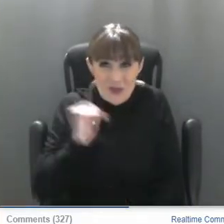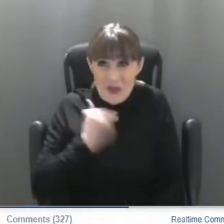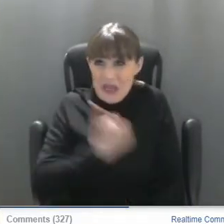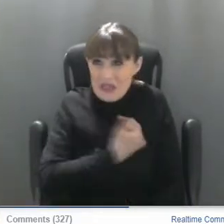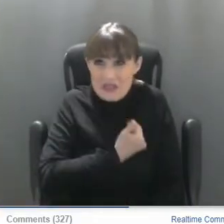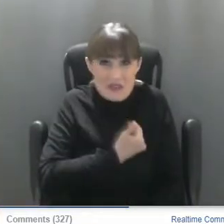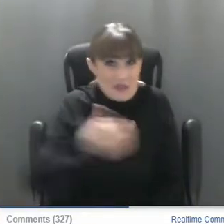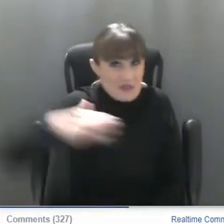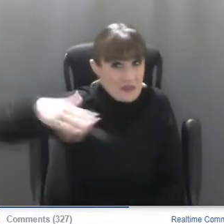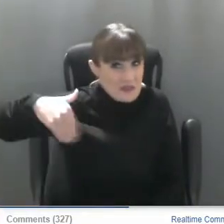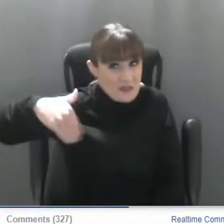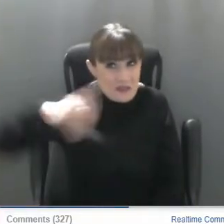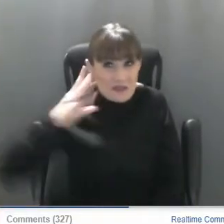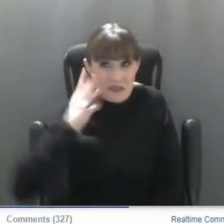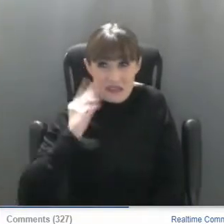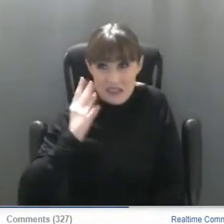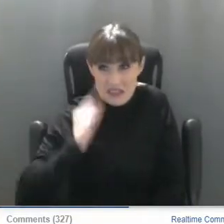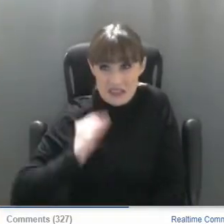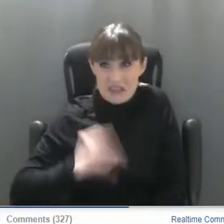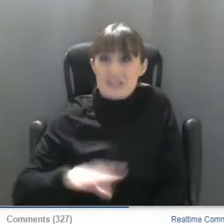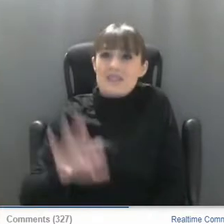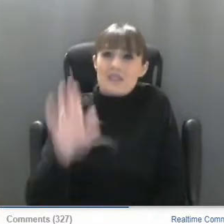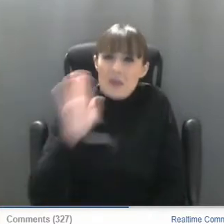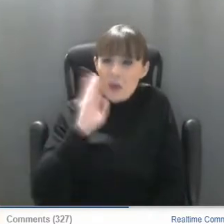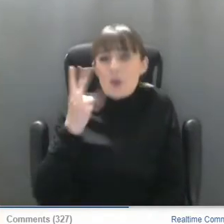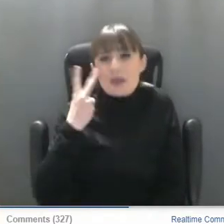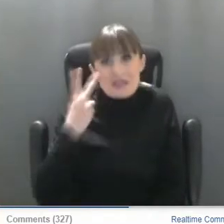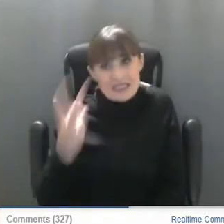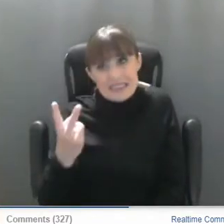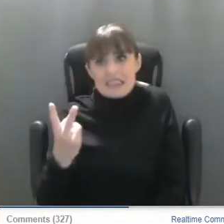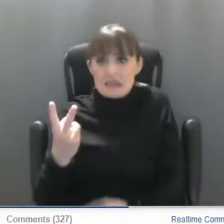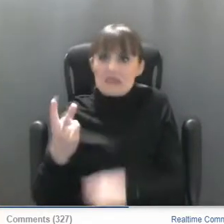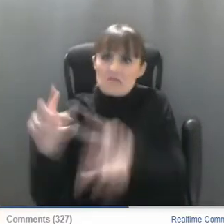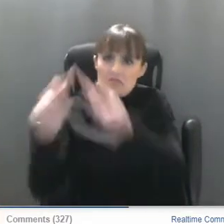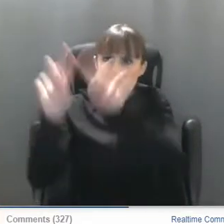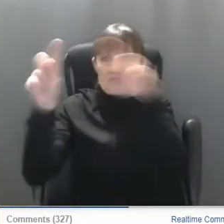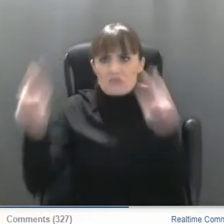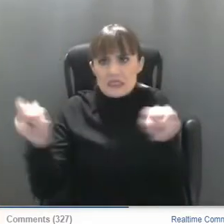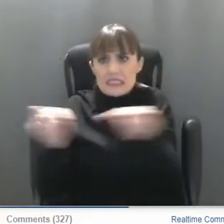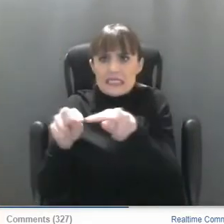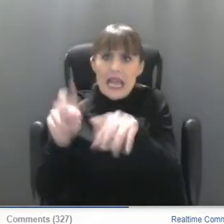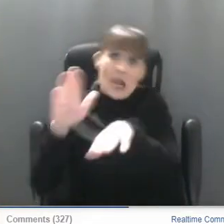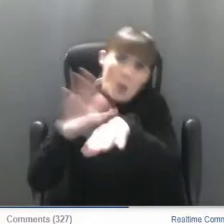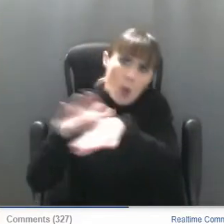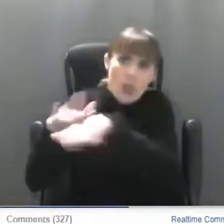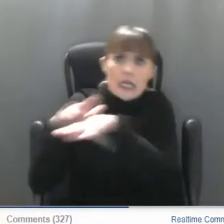throughout. Caution, high touch point. "Does the amount of disinfectant affect the animals?"